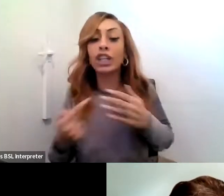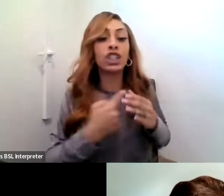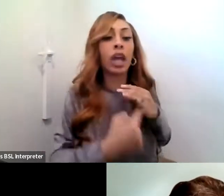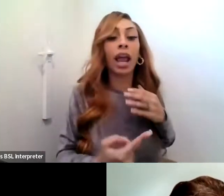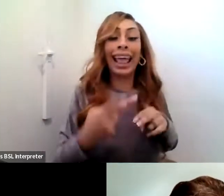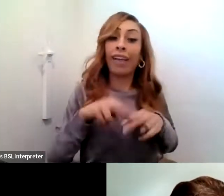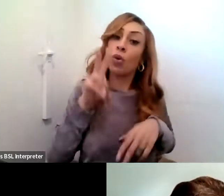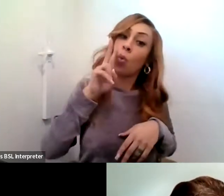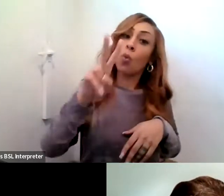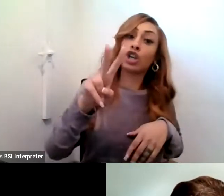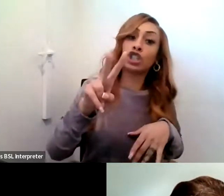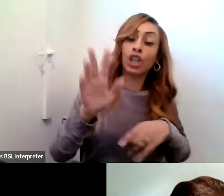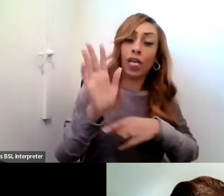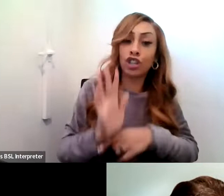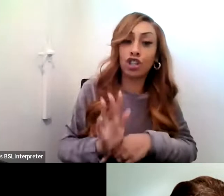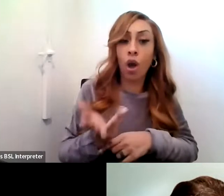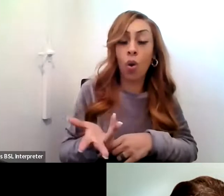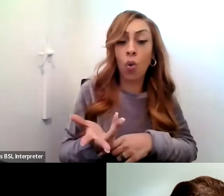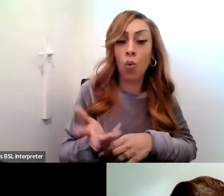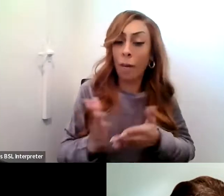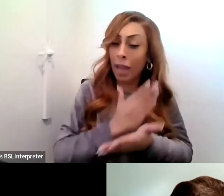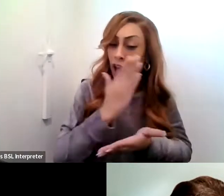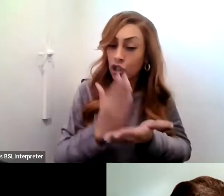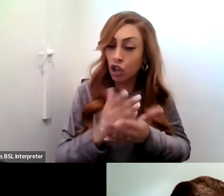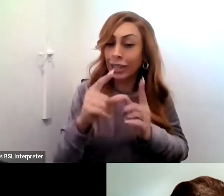So I think we need to be sure that digital doesn't become